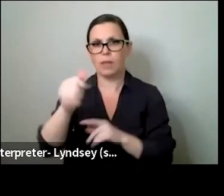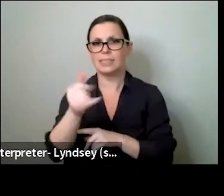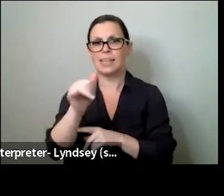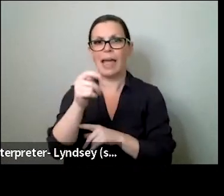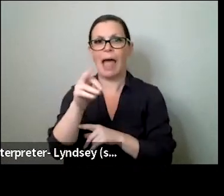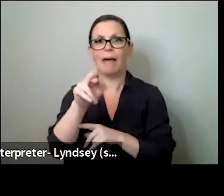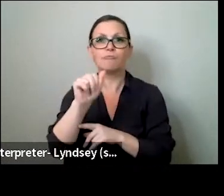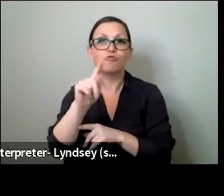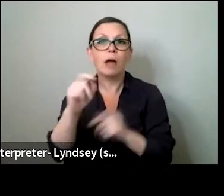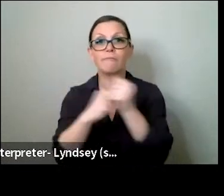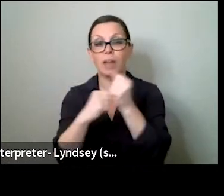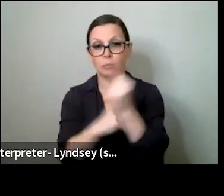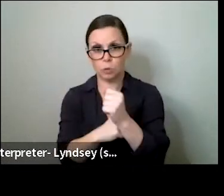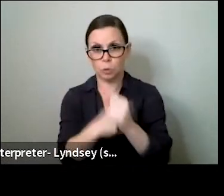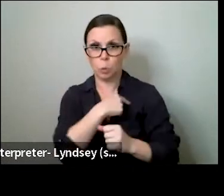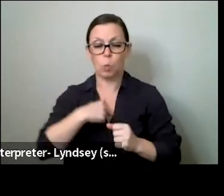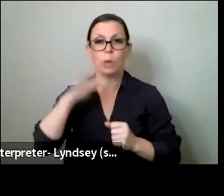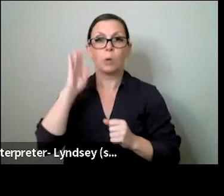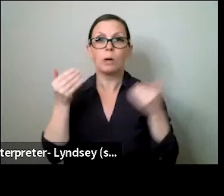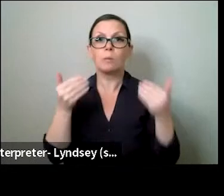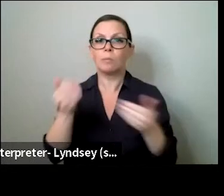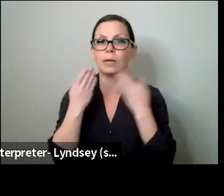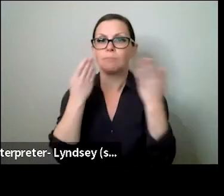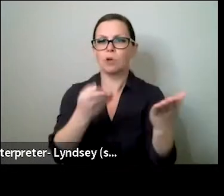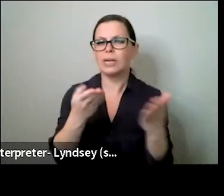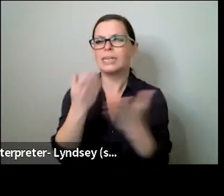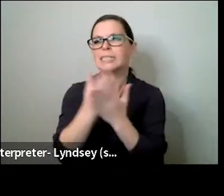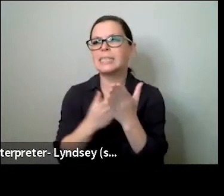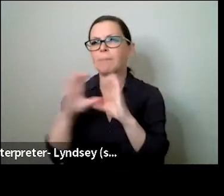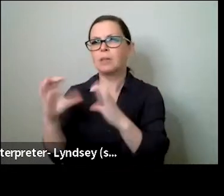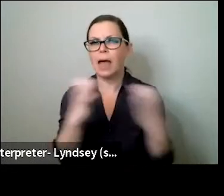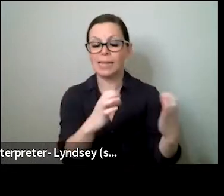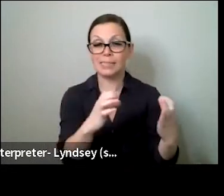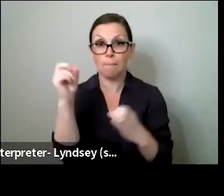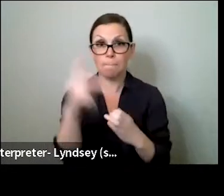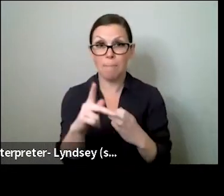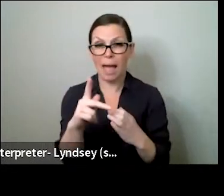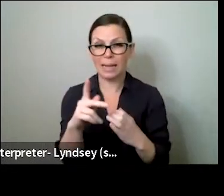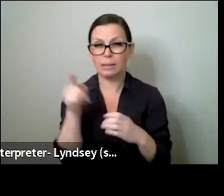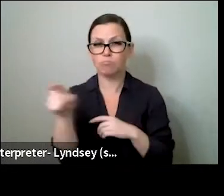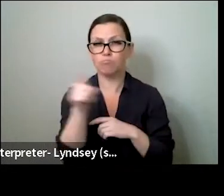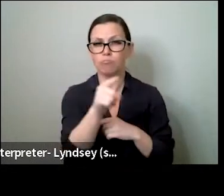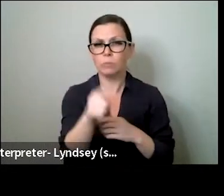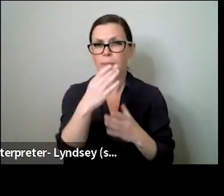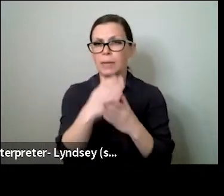We will be bringing some classes back in person in the not too distant future,